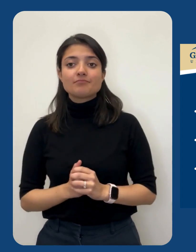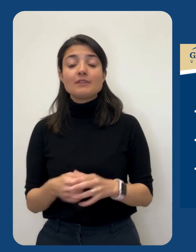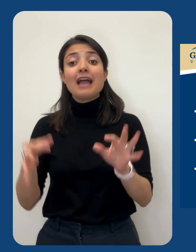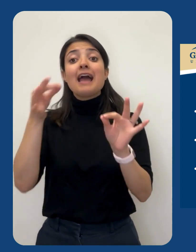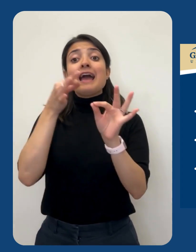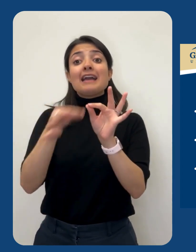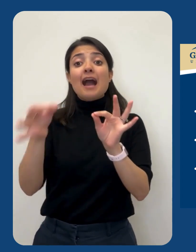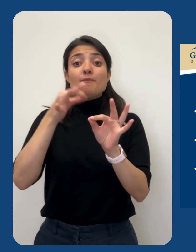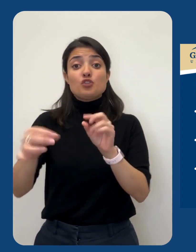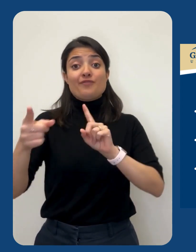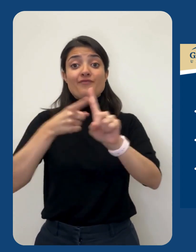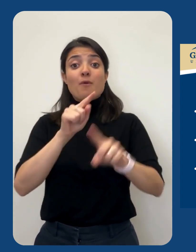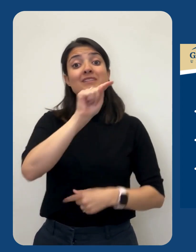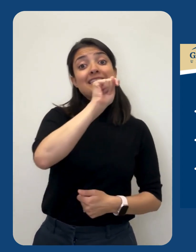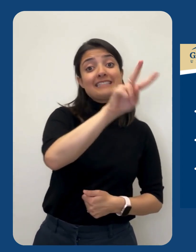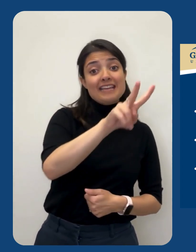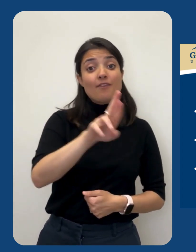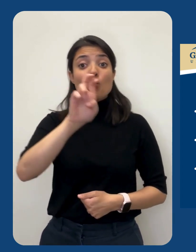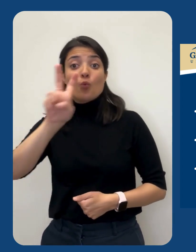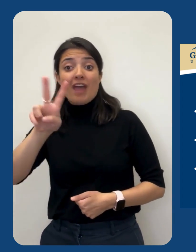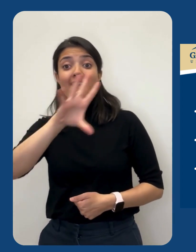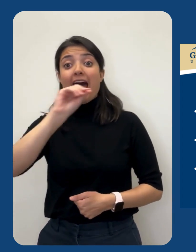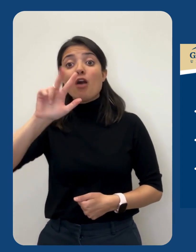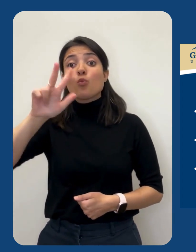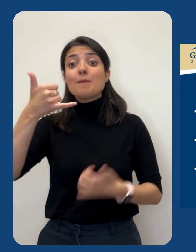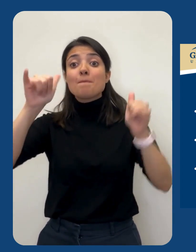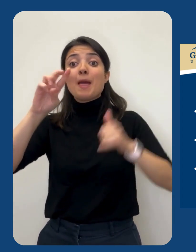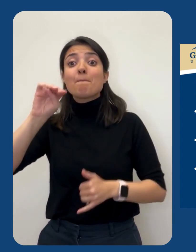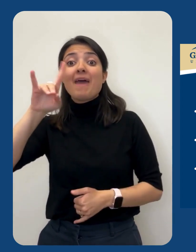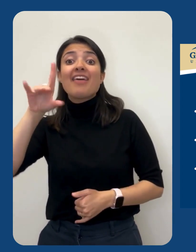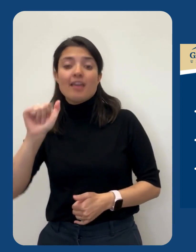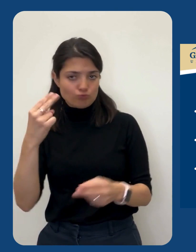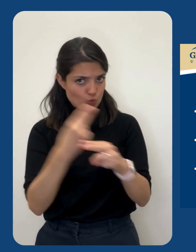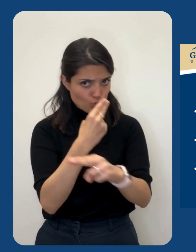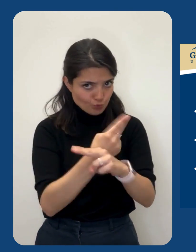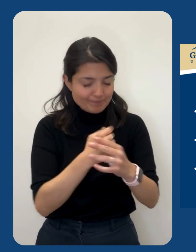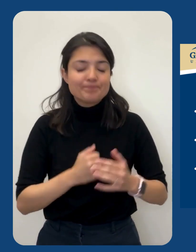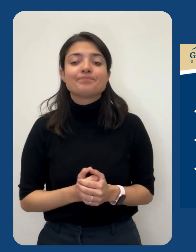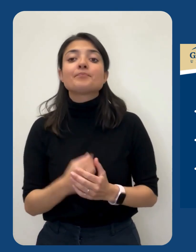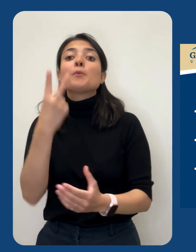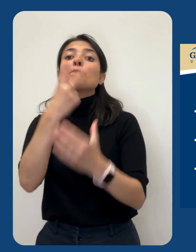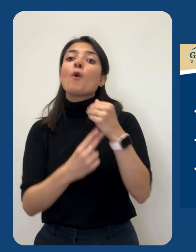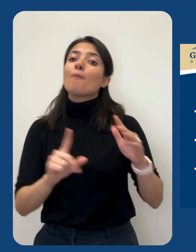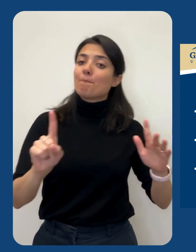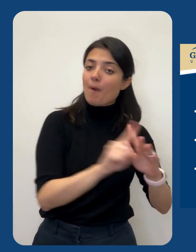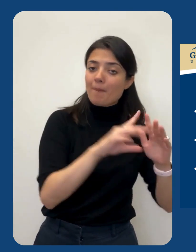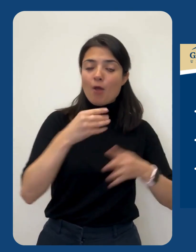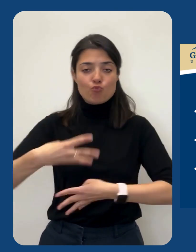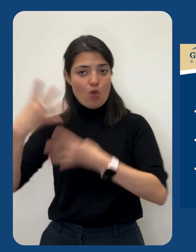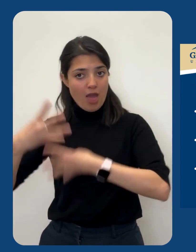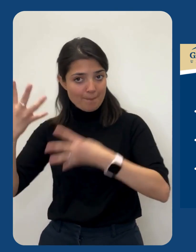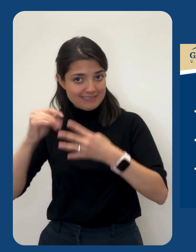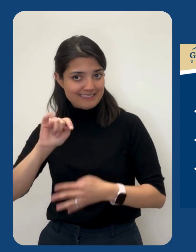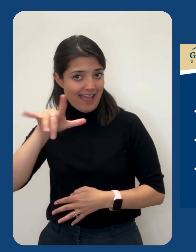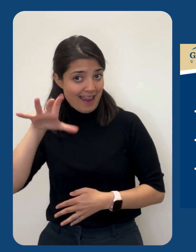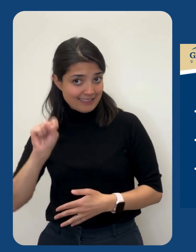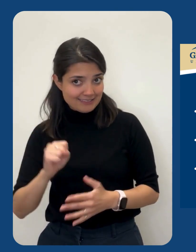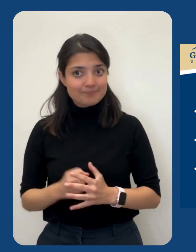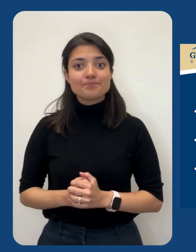Captions from TV, Rev and 3PlayMedia were used, both pop-on and roll-up styles.